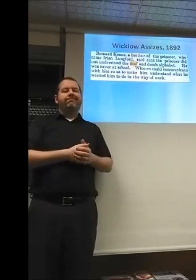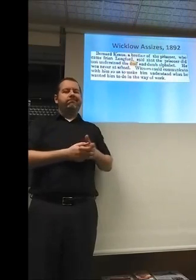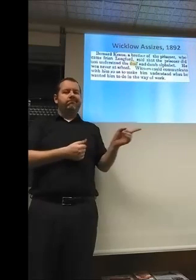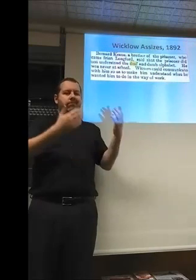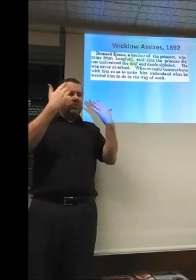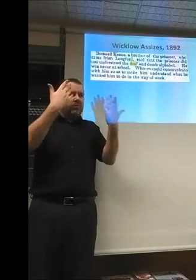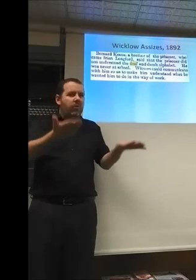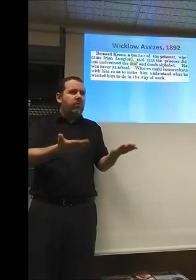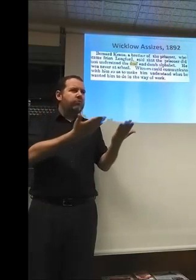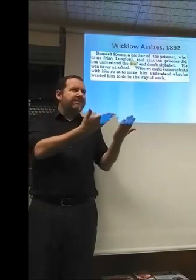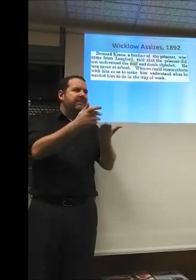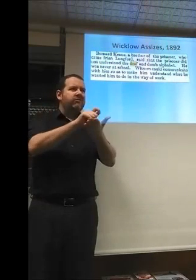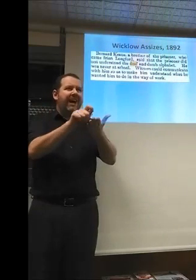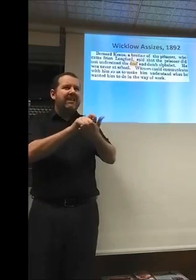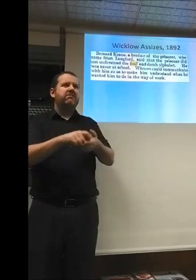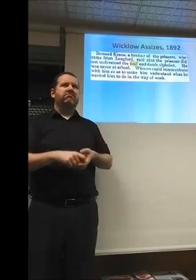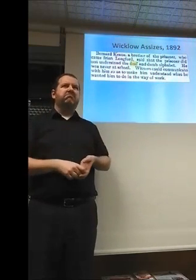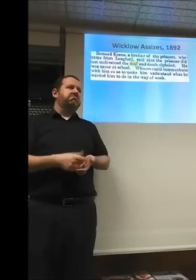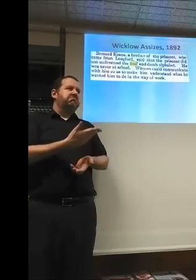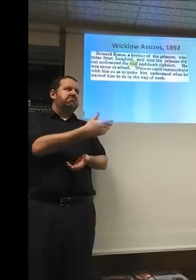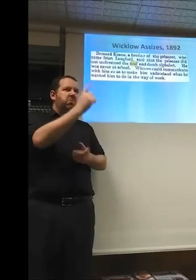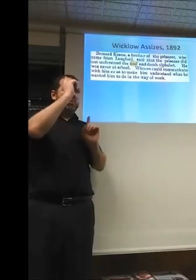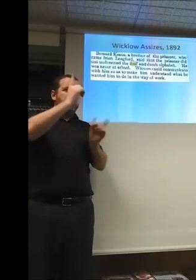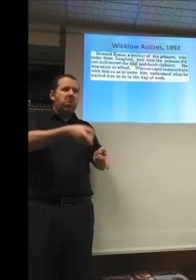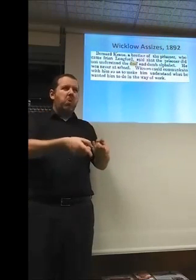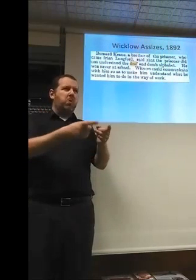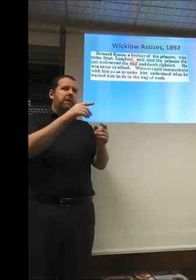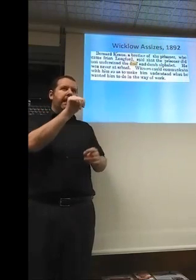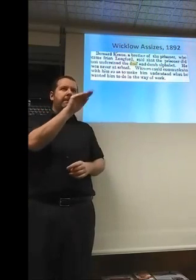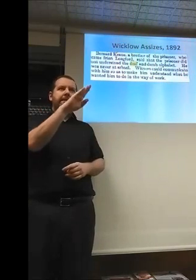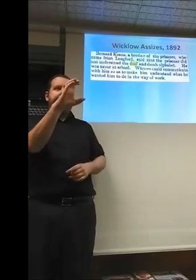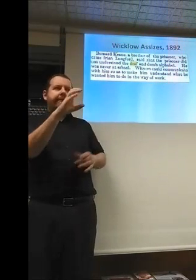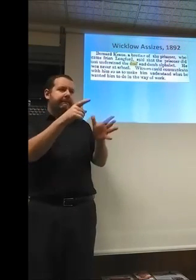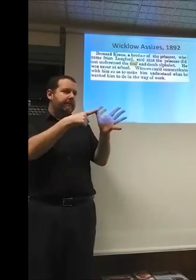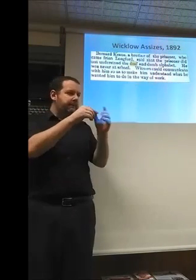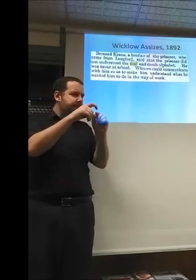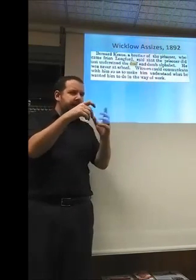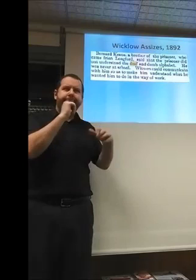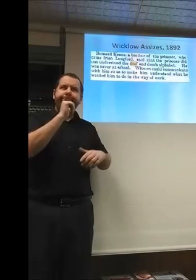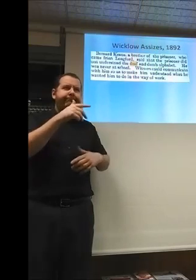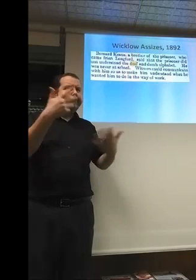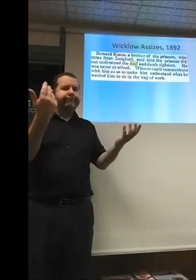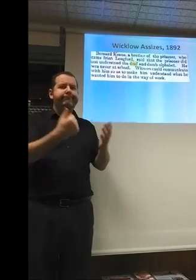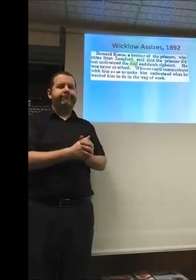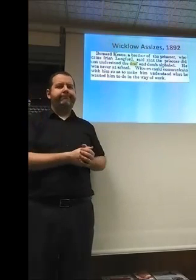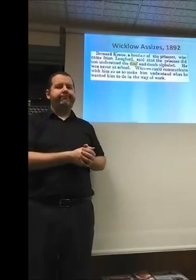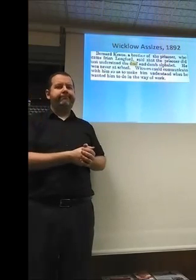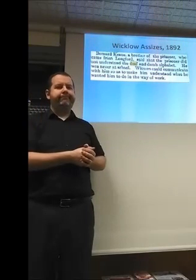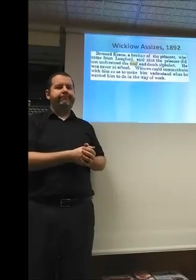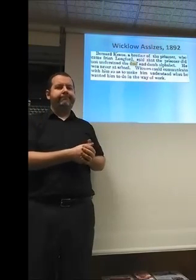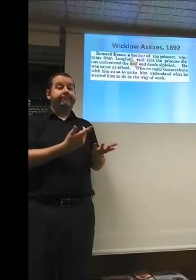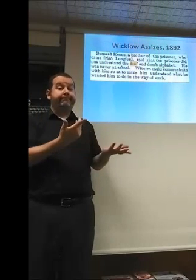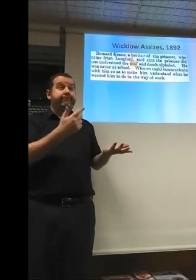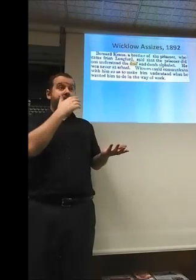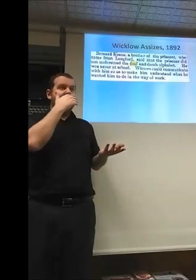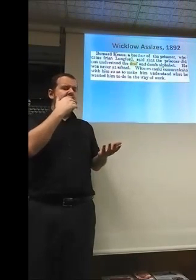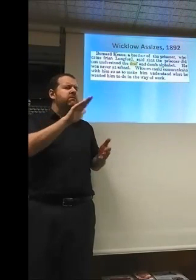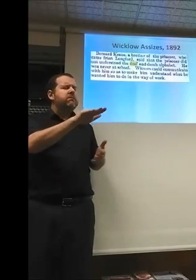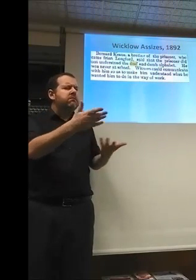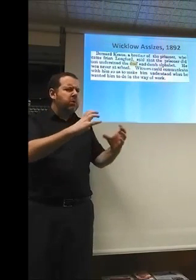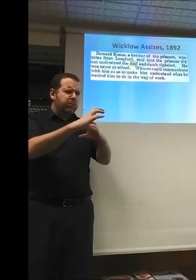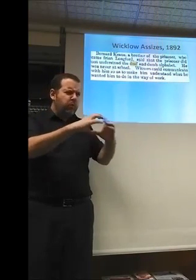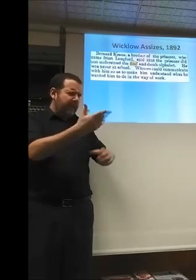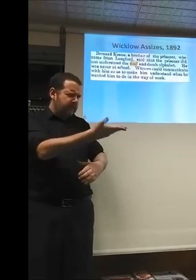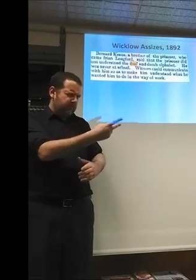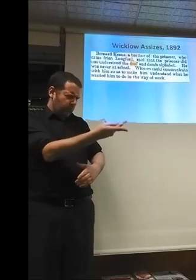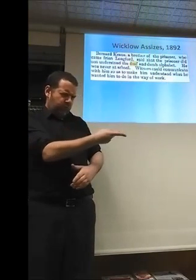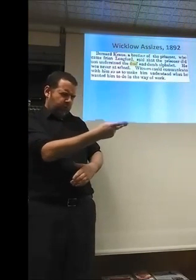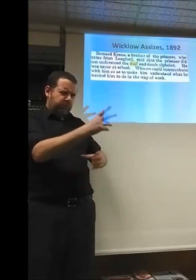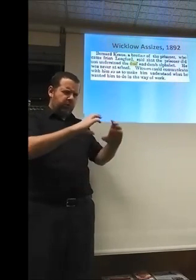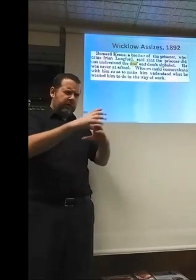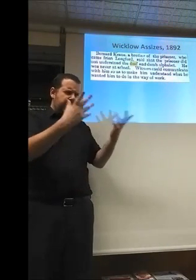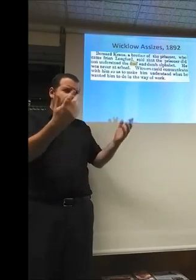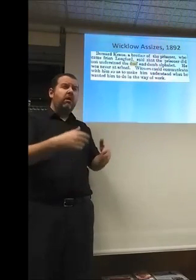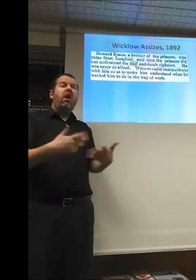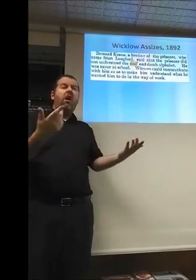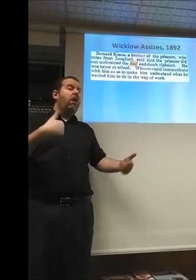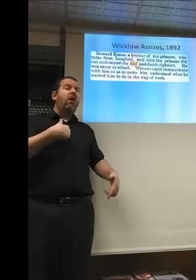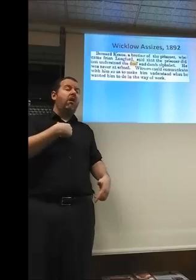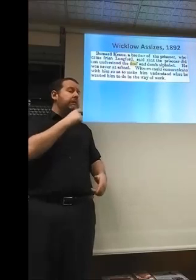a lot and he eventually came for the last time and they gave him still only 6 months.